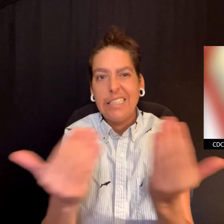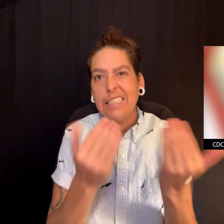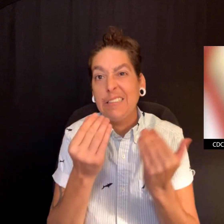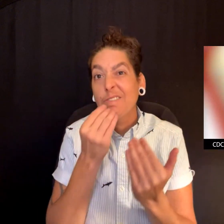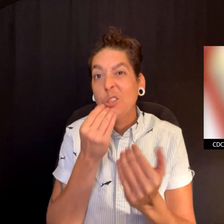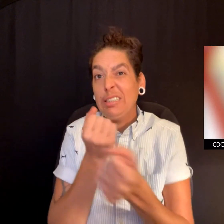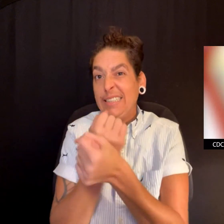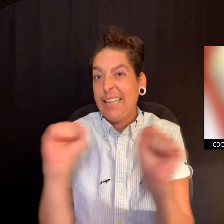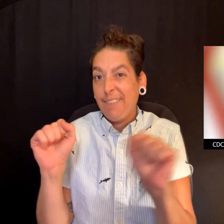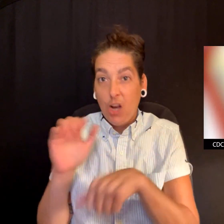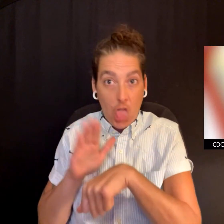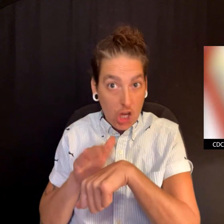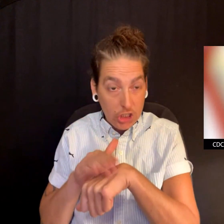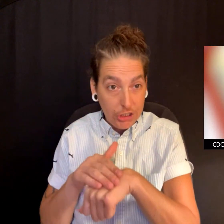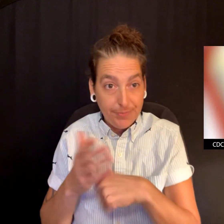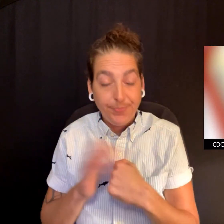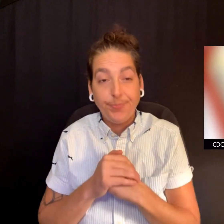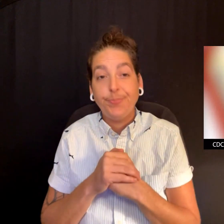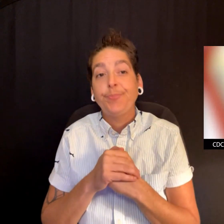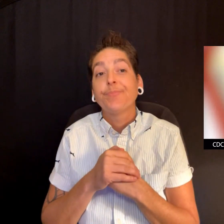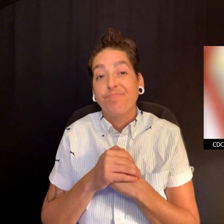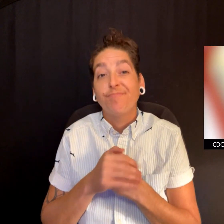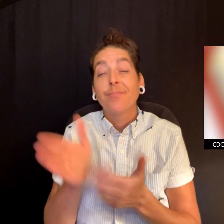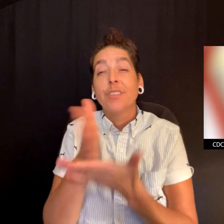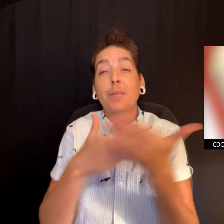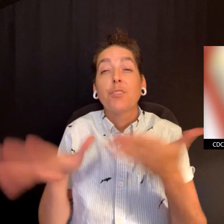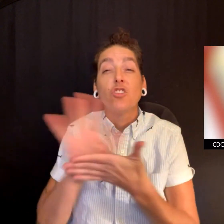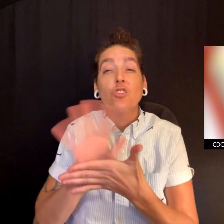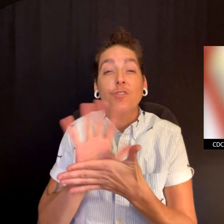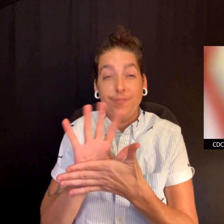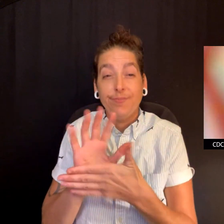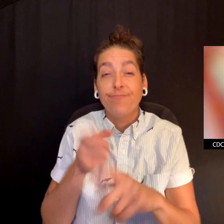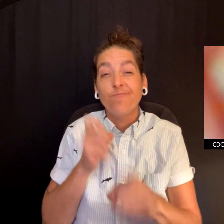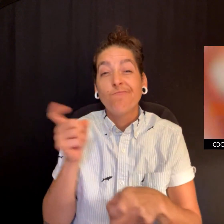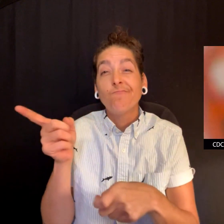The Centers for Disease Control and prevention has issued a food safety alert.